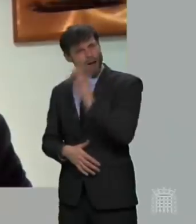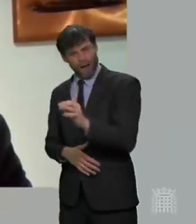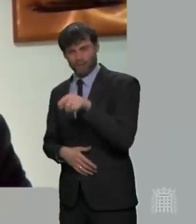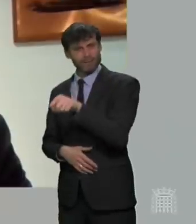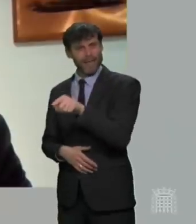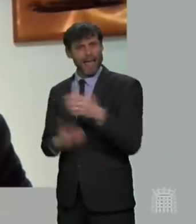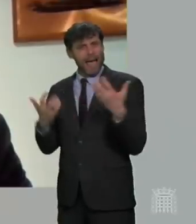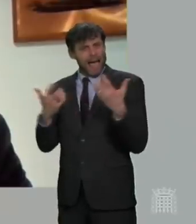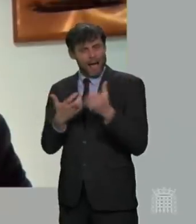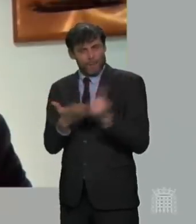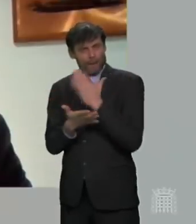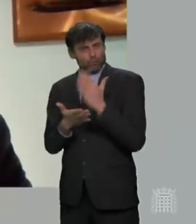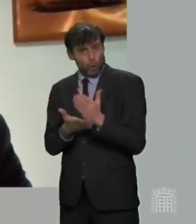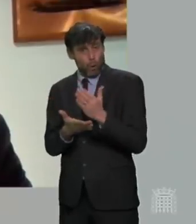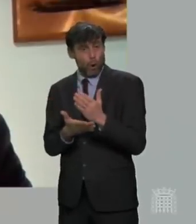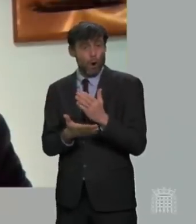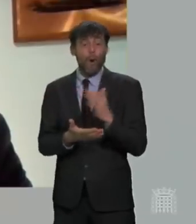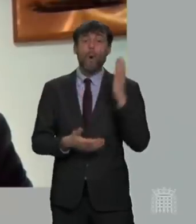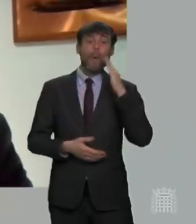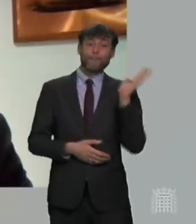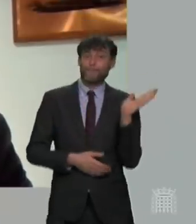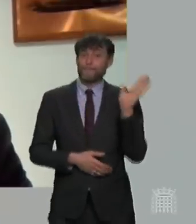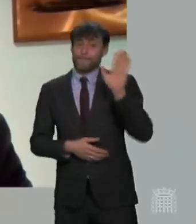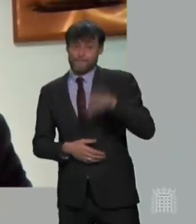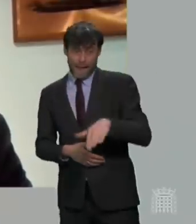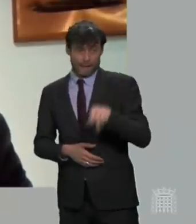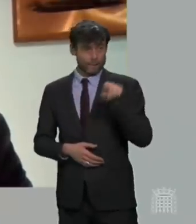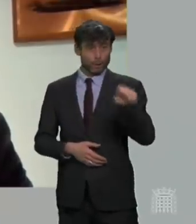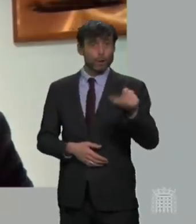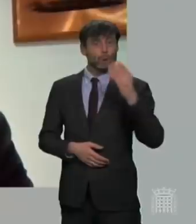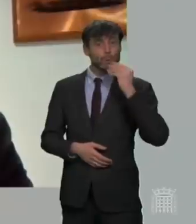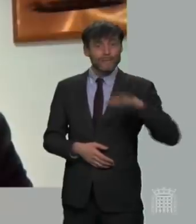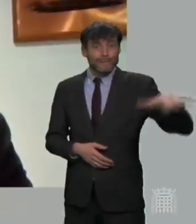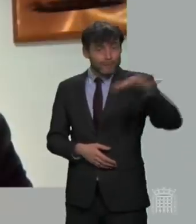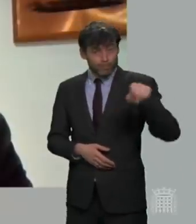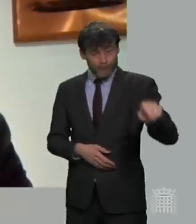two things together and provide for enrichment activities that are available to all young people